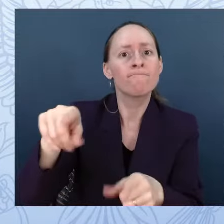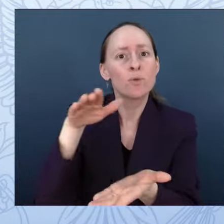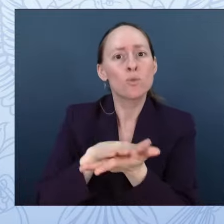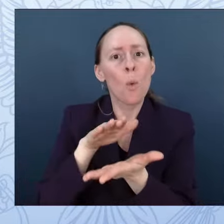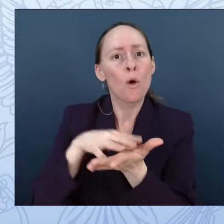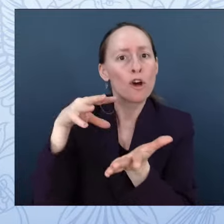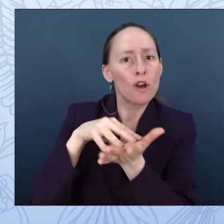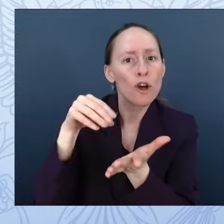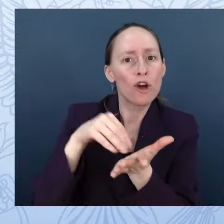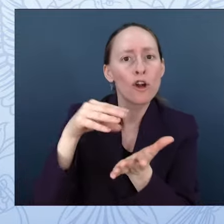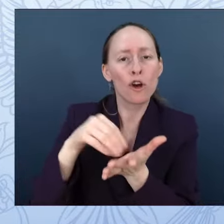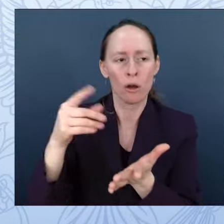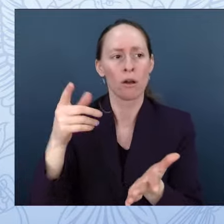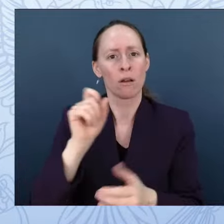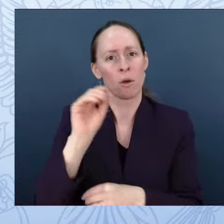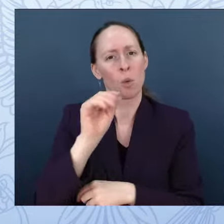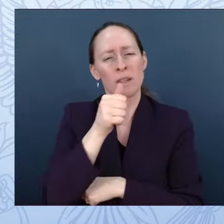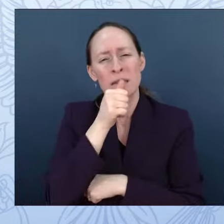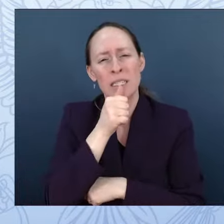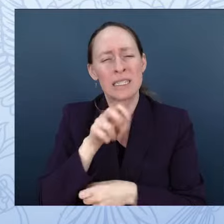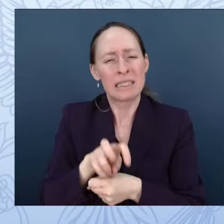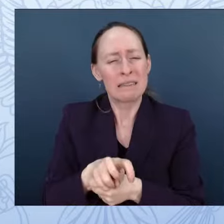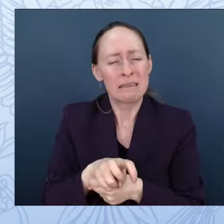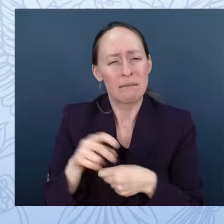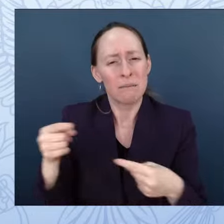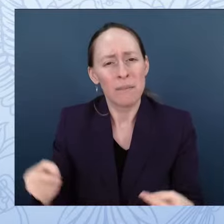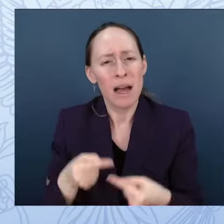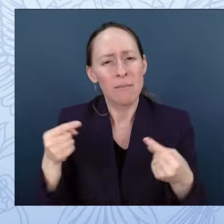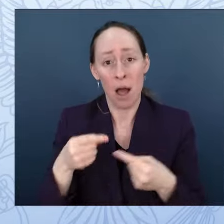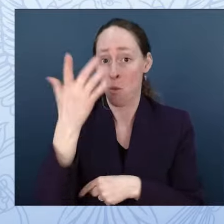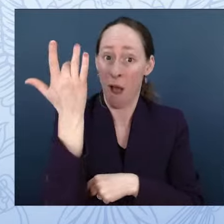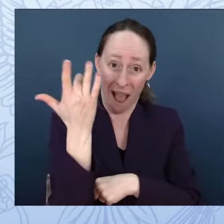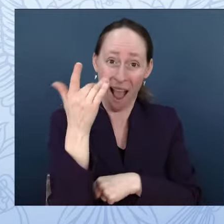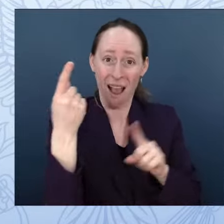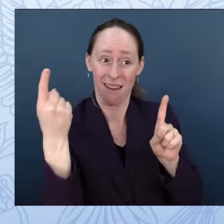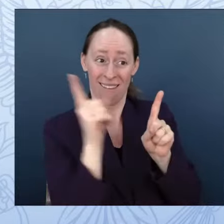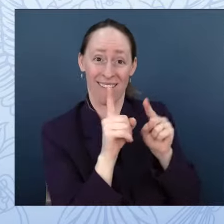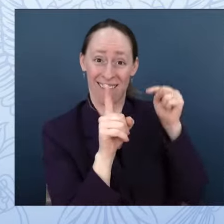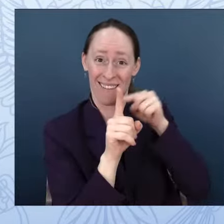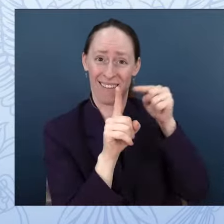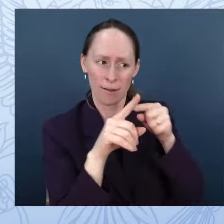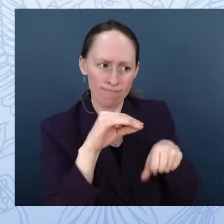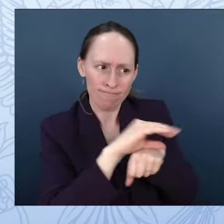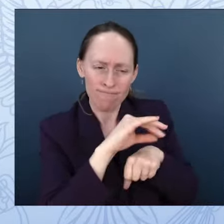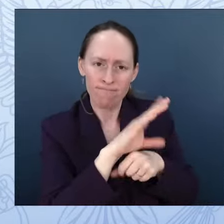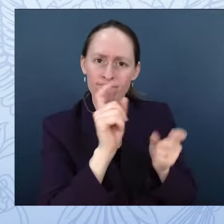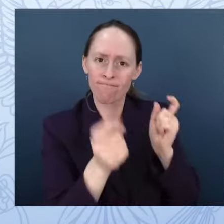the side effects of their treatment. The grandmother, who can keep traveling and seeing her grandkids